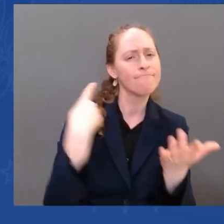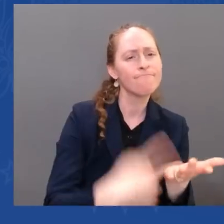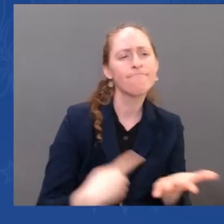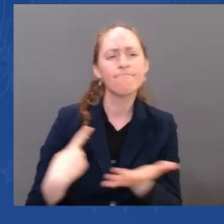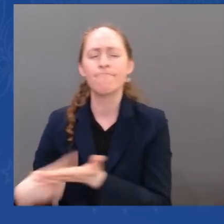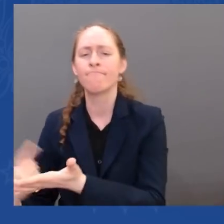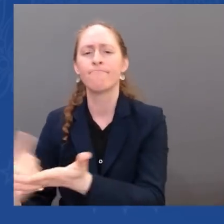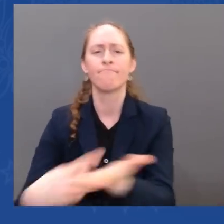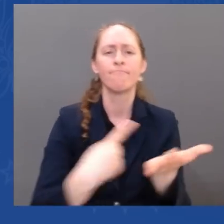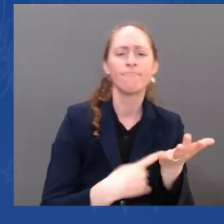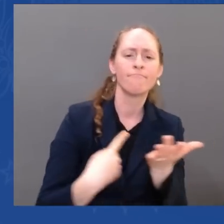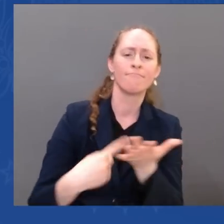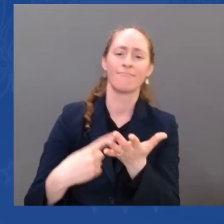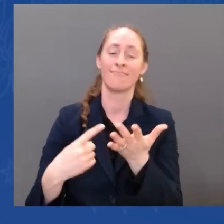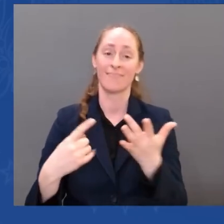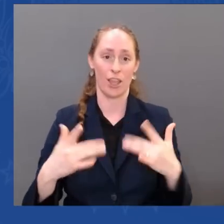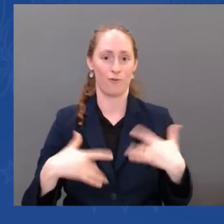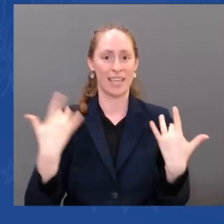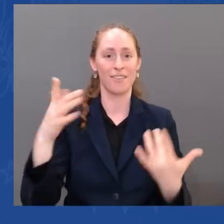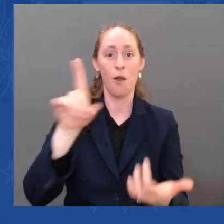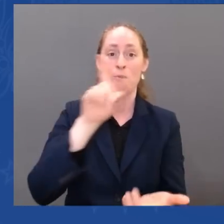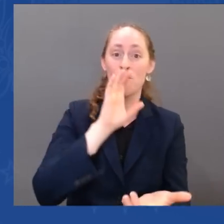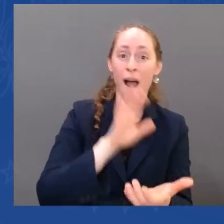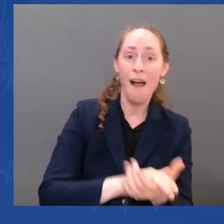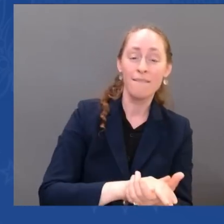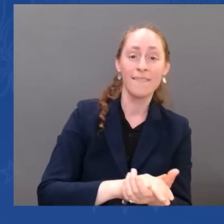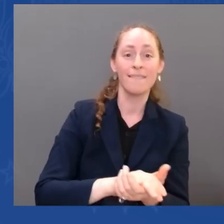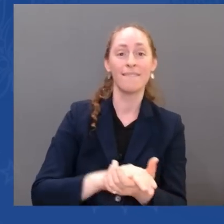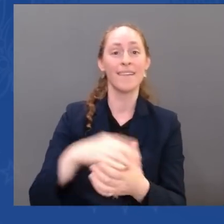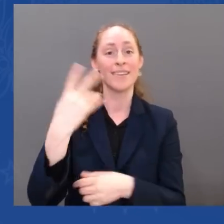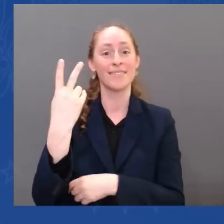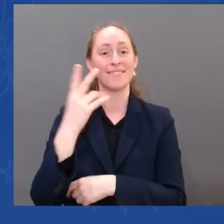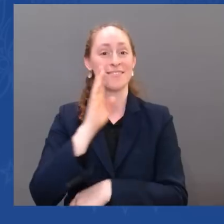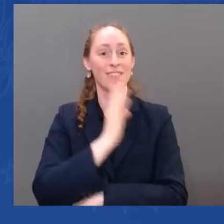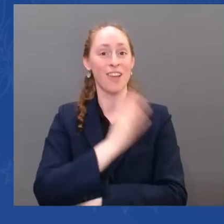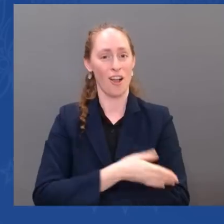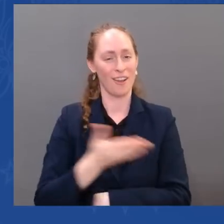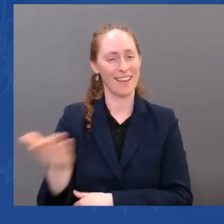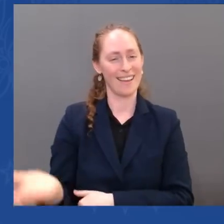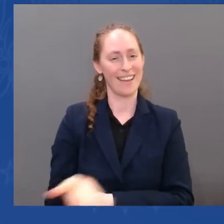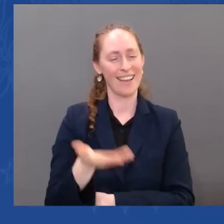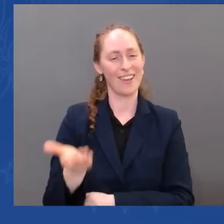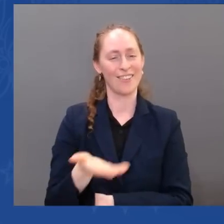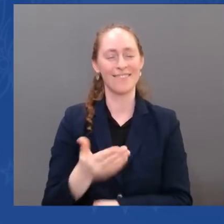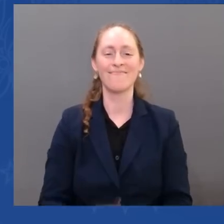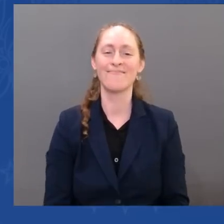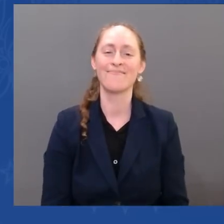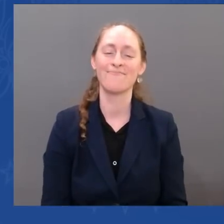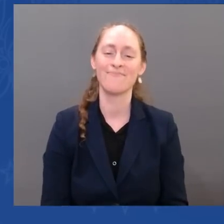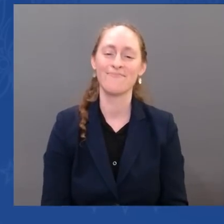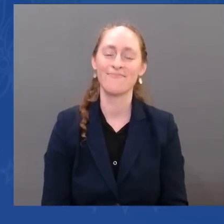as well, because when it comes to Greek American relations, it's all about family in my experience.